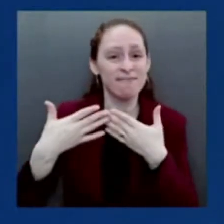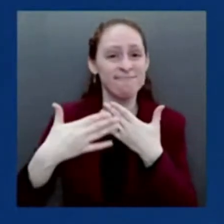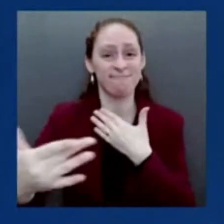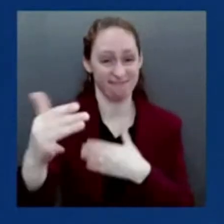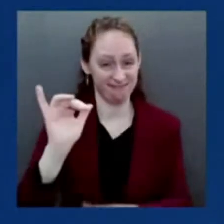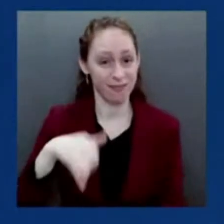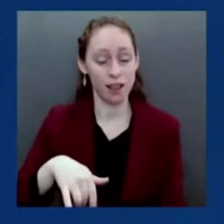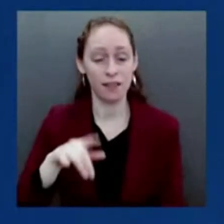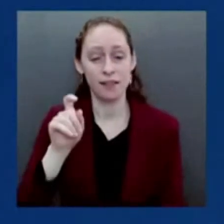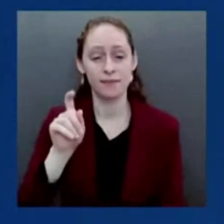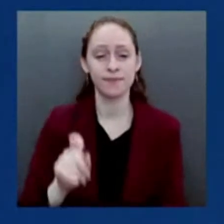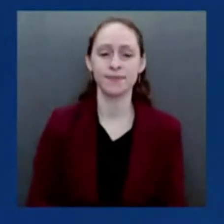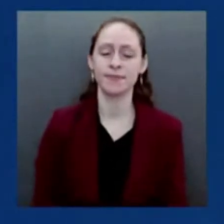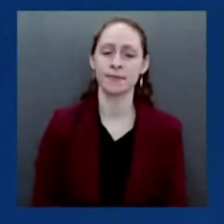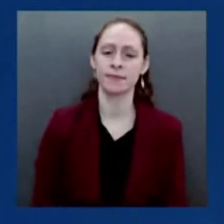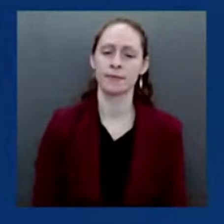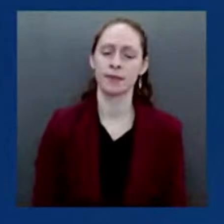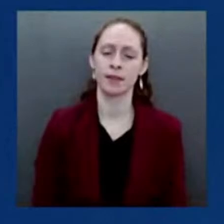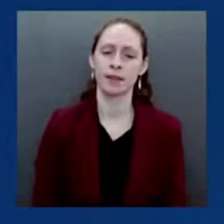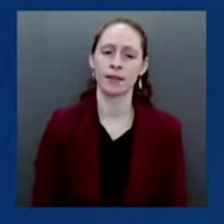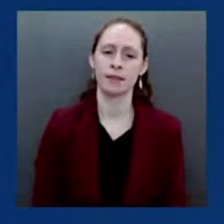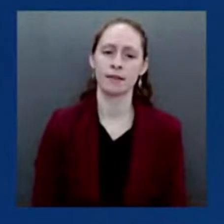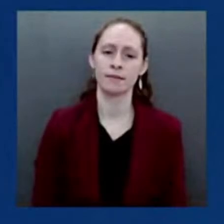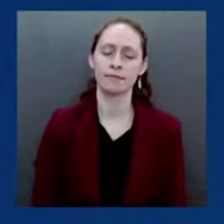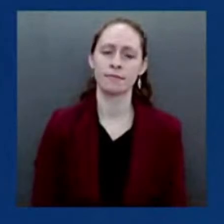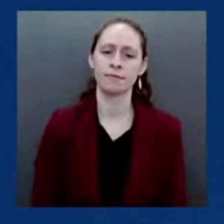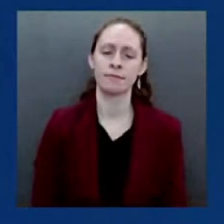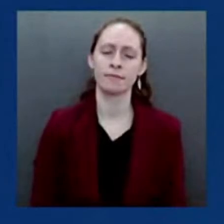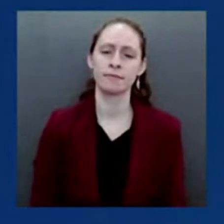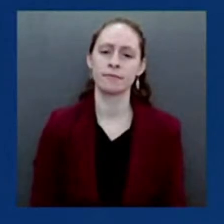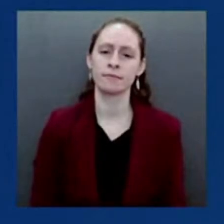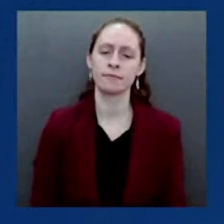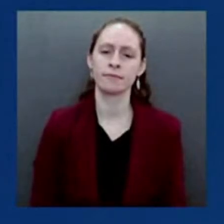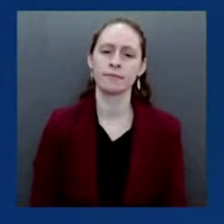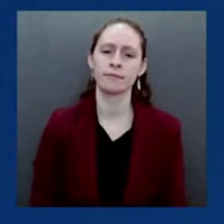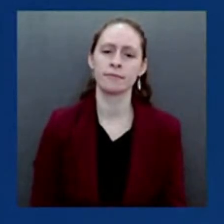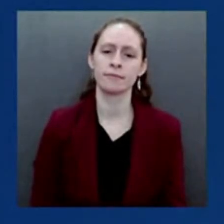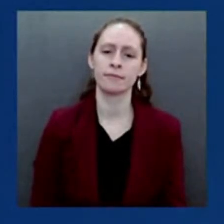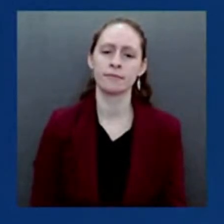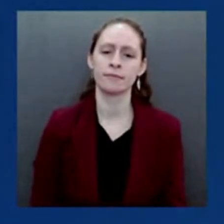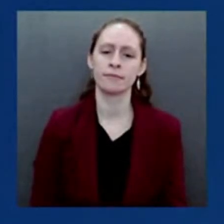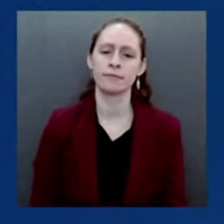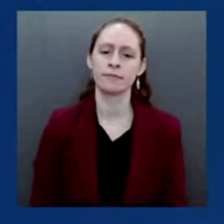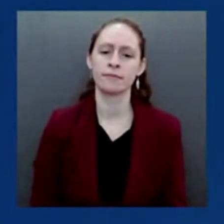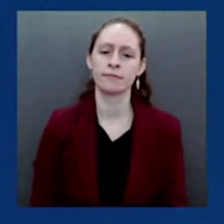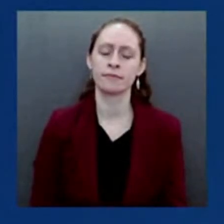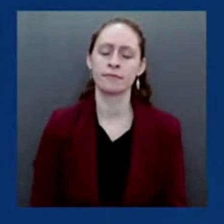YOU FOR THAT QUESTION, WHAT DR. WOODCOCK WAS REFERRING TO